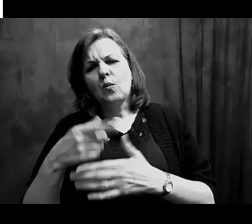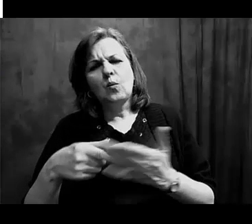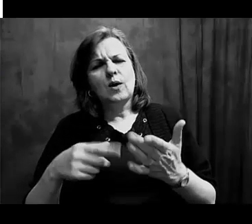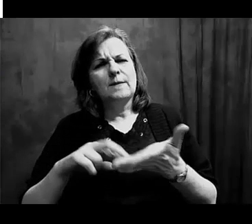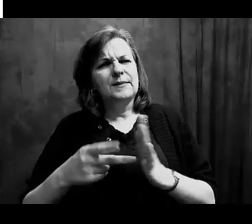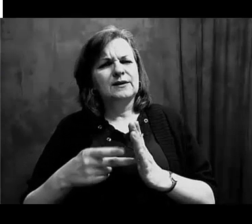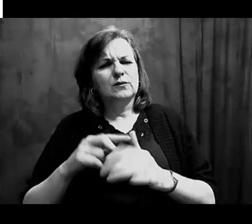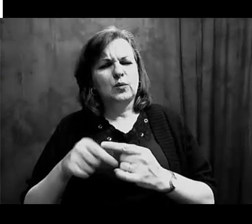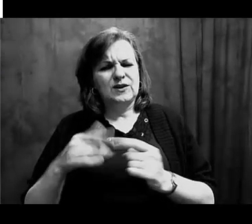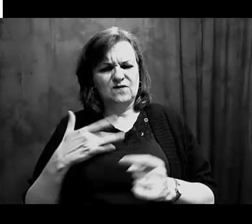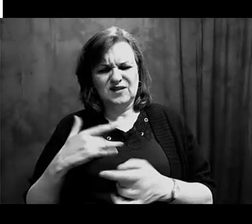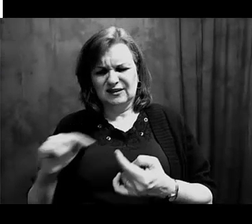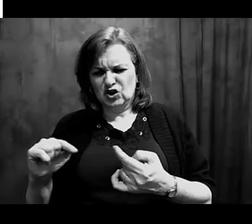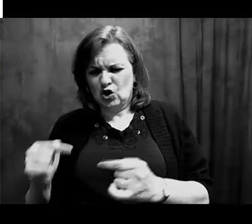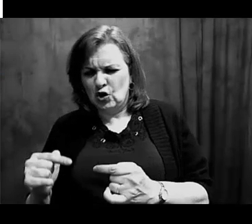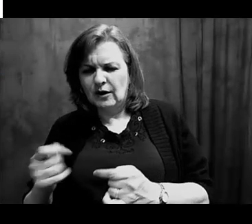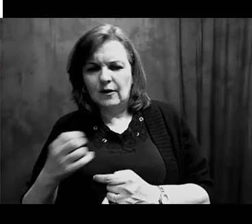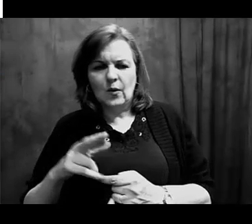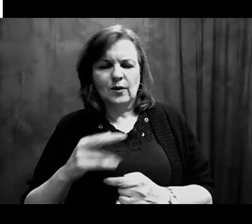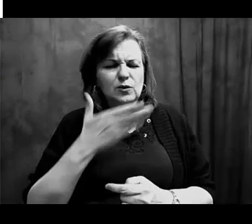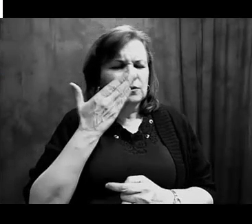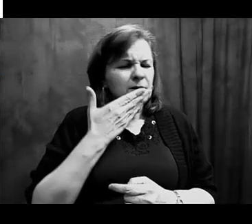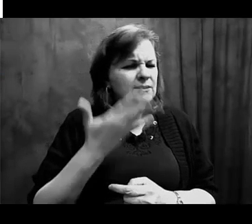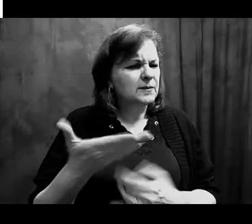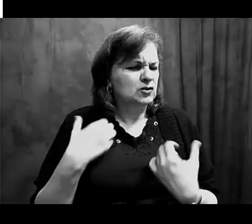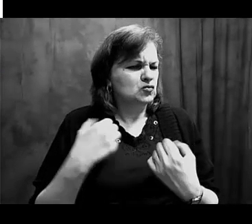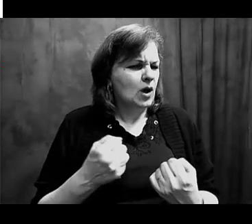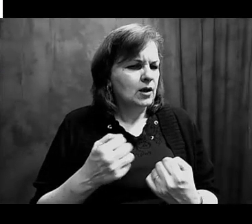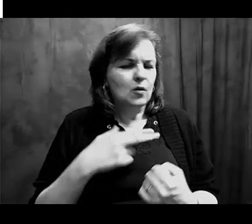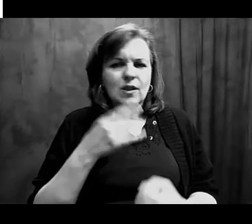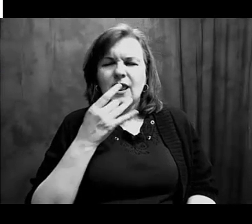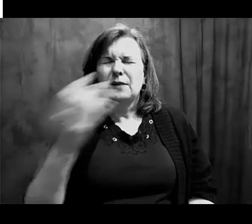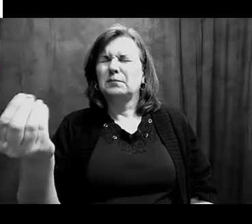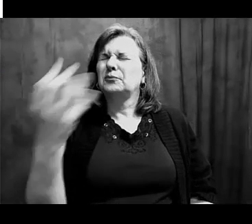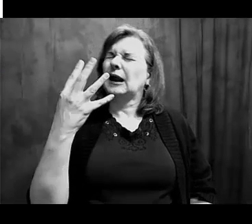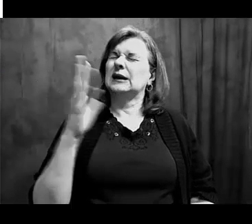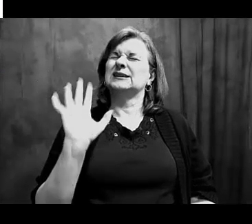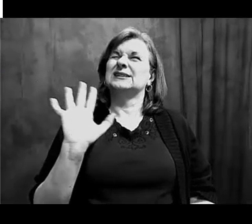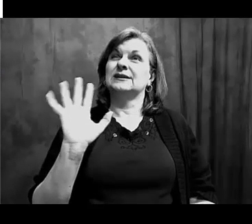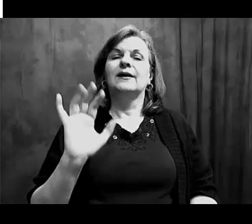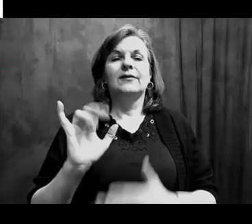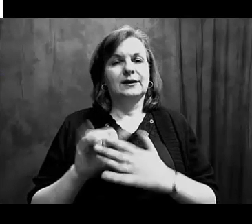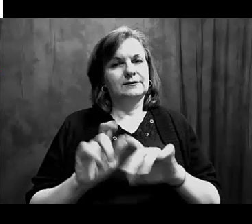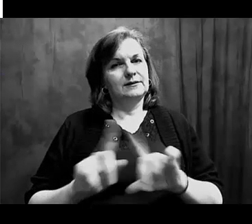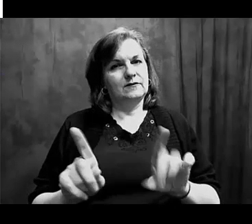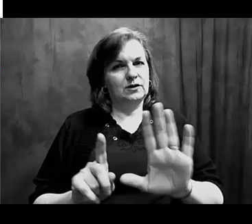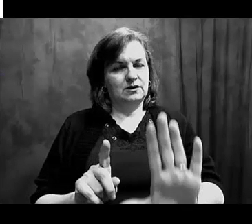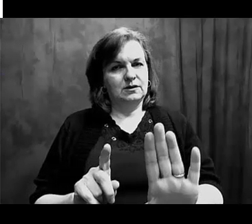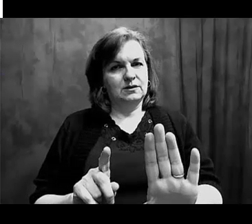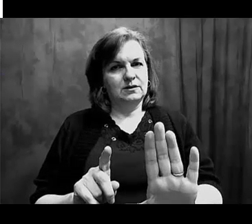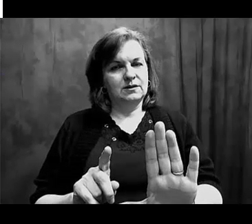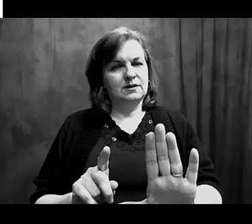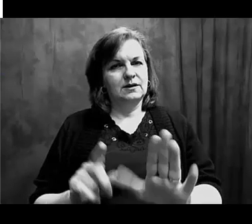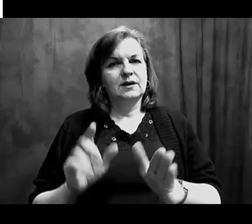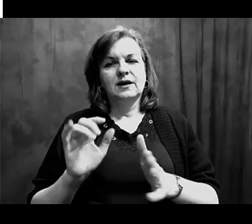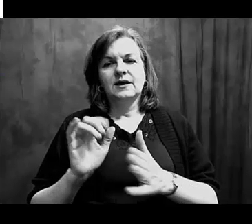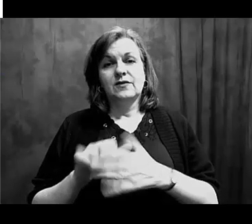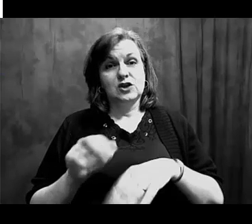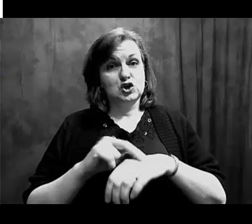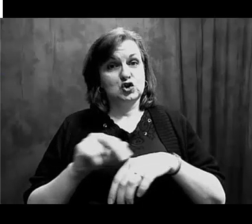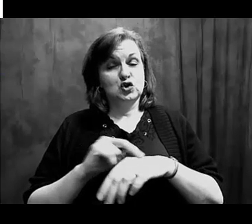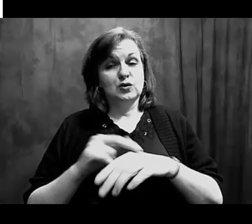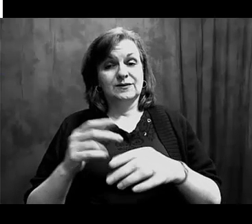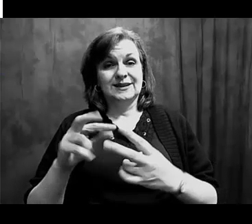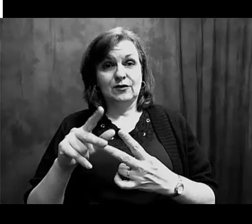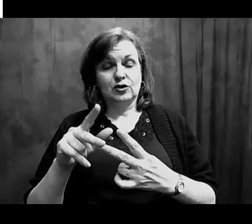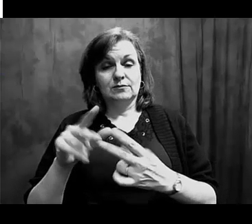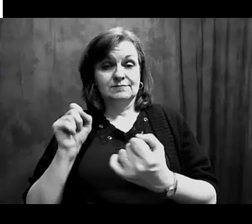when you smell something more strongly when light is brighter that's different --- these are still all or none events